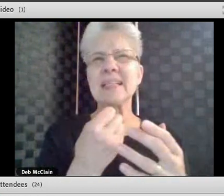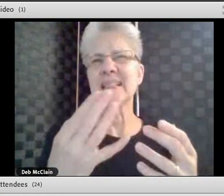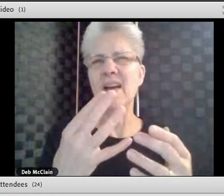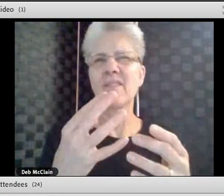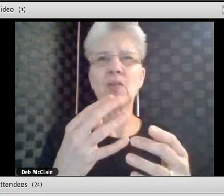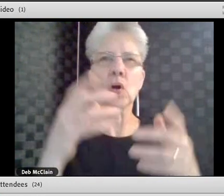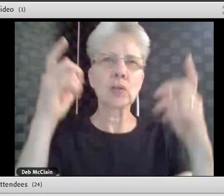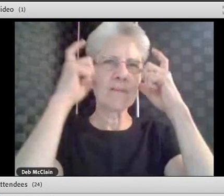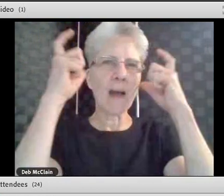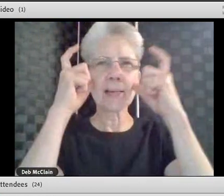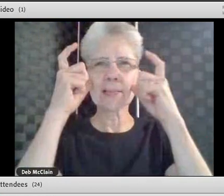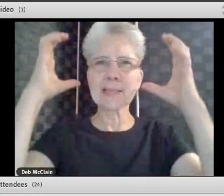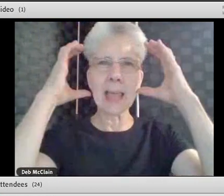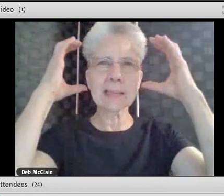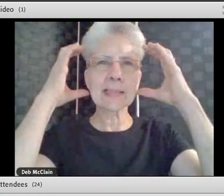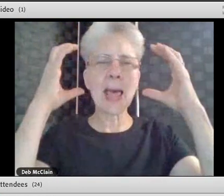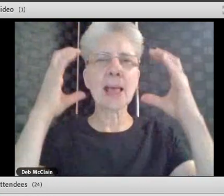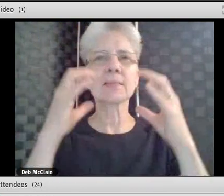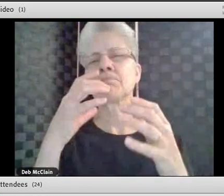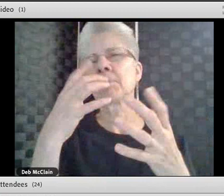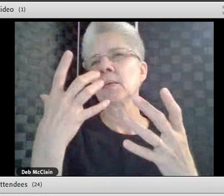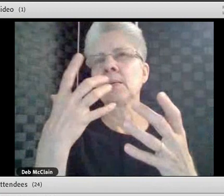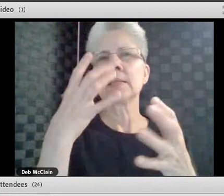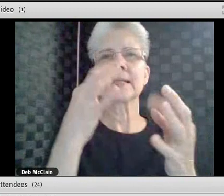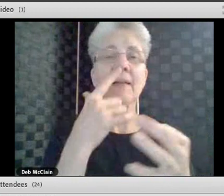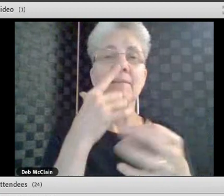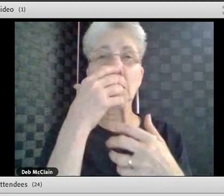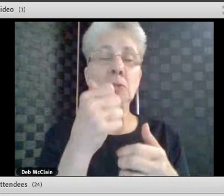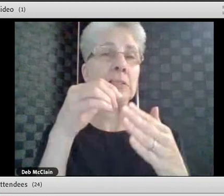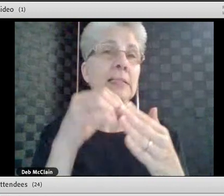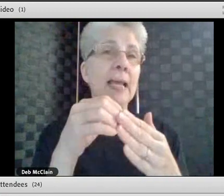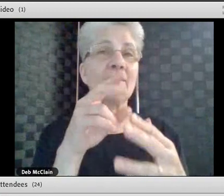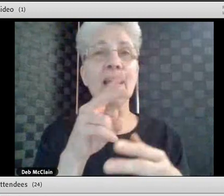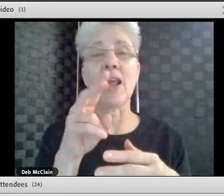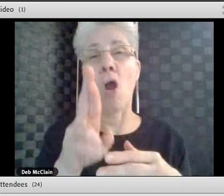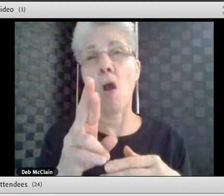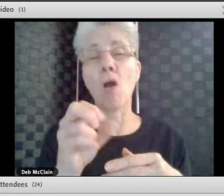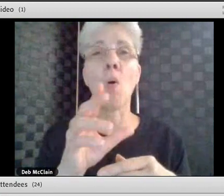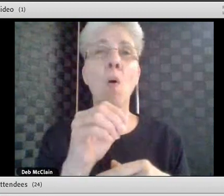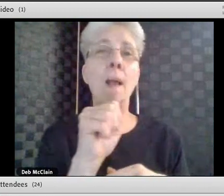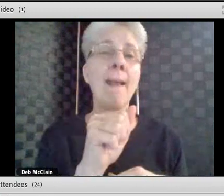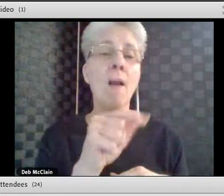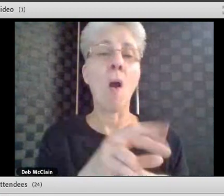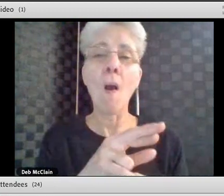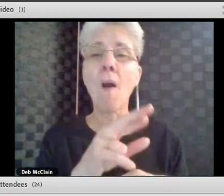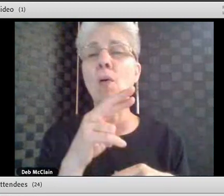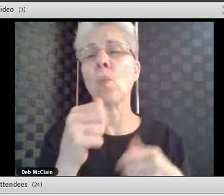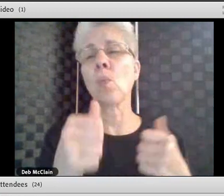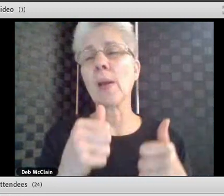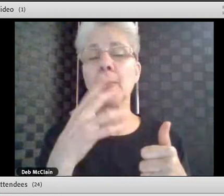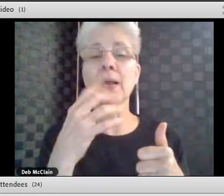There are several devices and headsets out there. Decide if you're interested in virtual reality